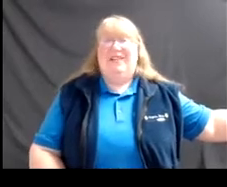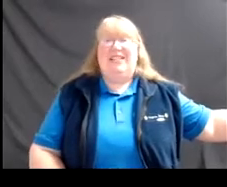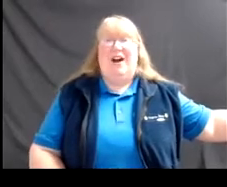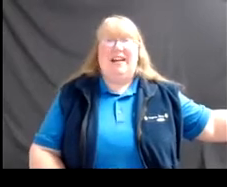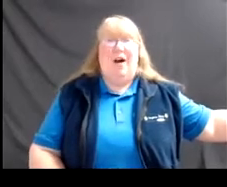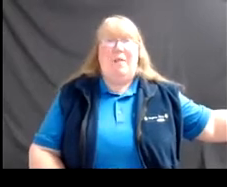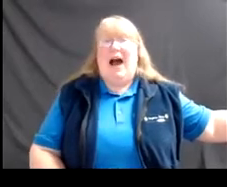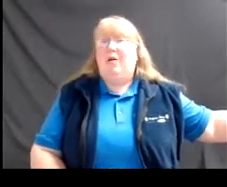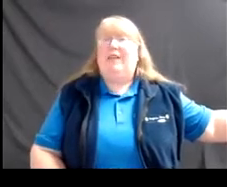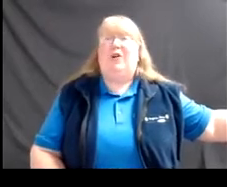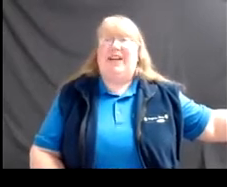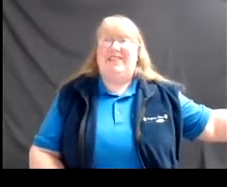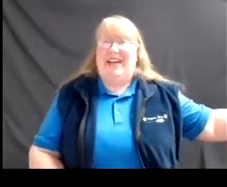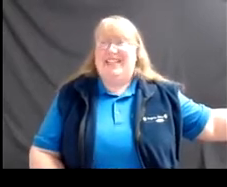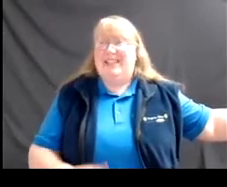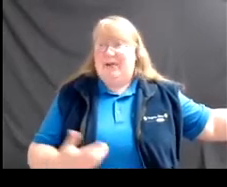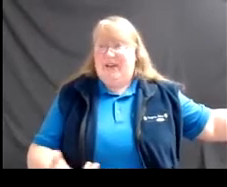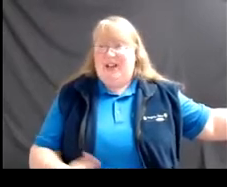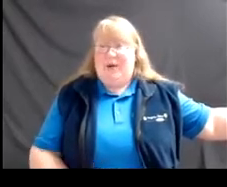Let's talk now about the alerting devices that are available.